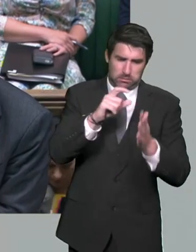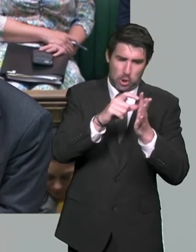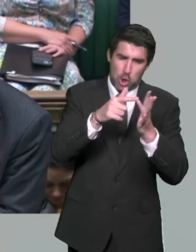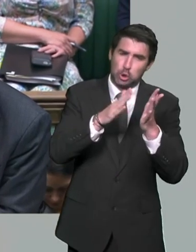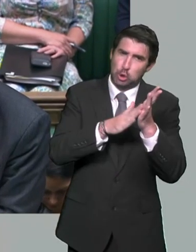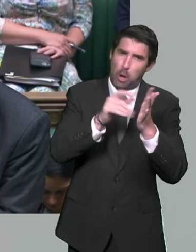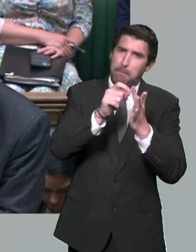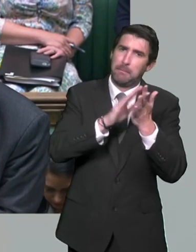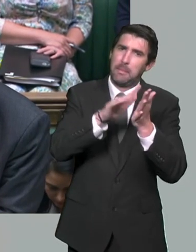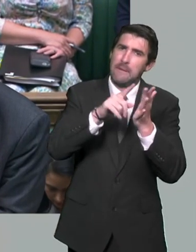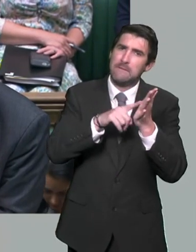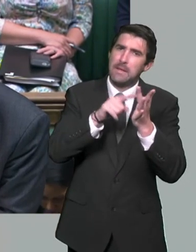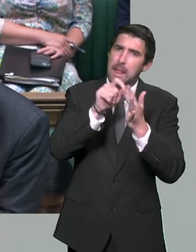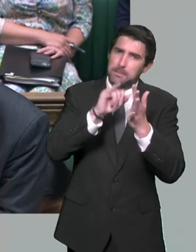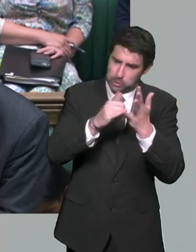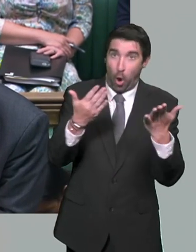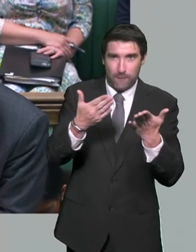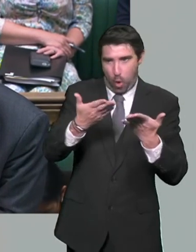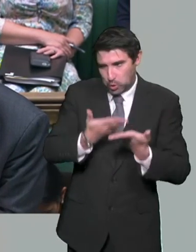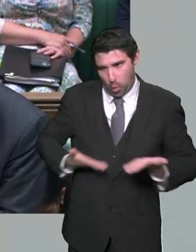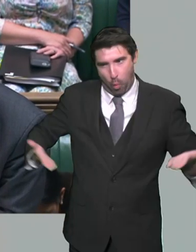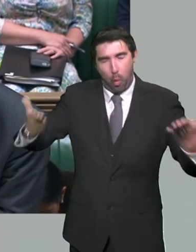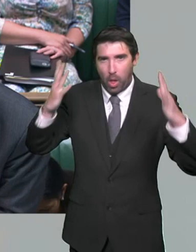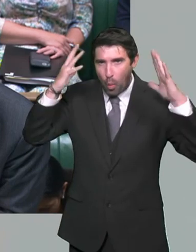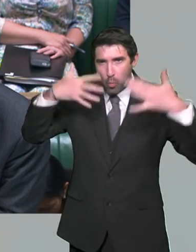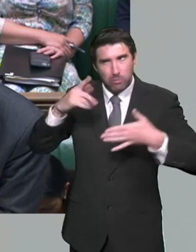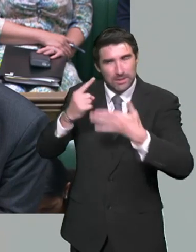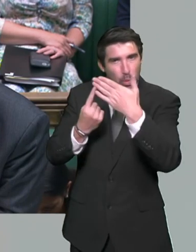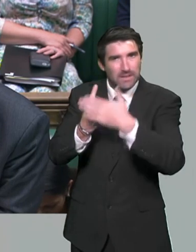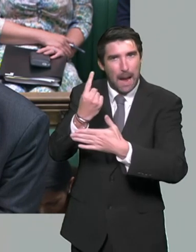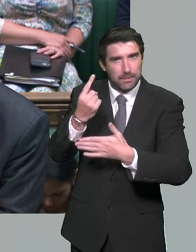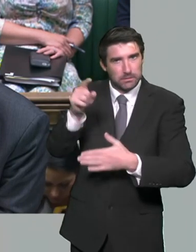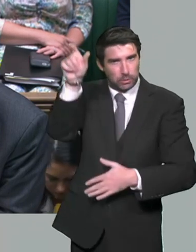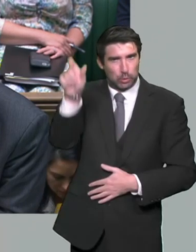Like everybody in this House, we are deeply concerned about what may have happened to him.